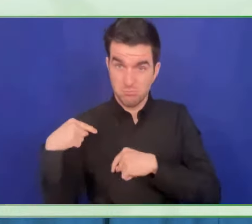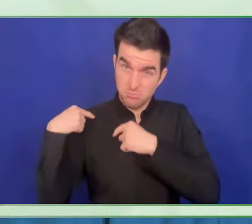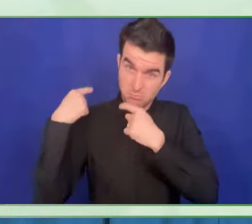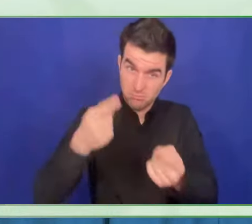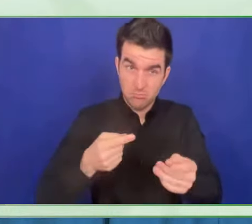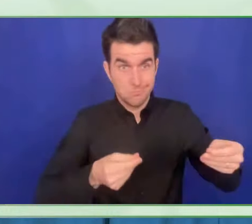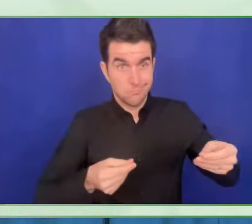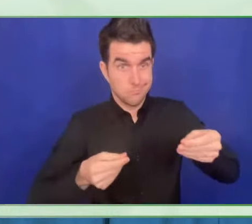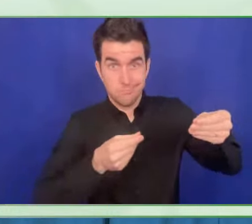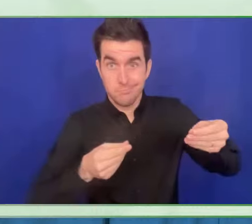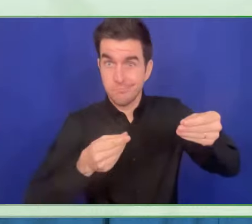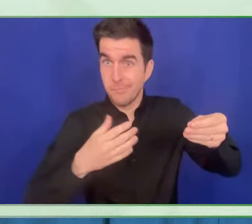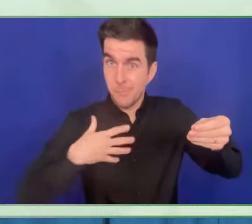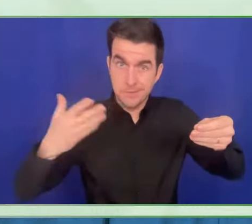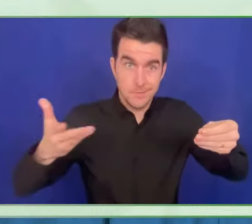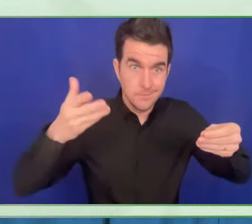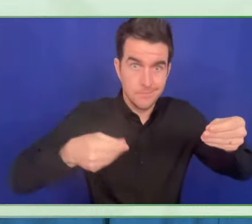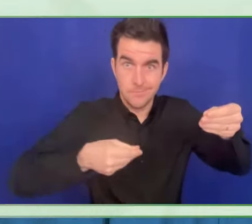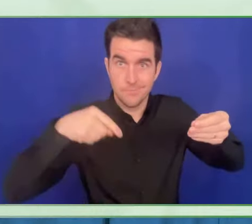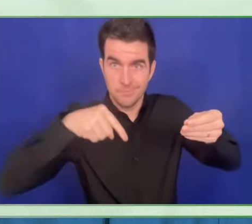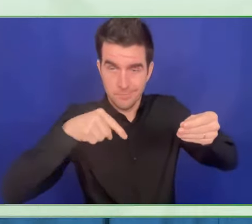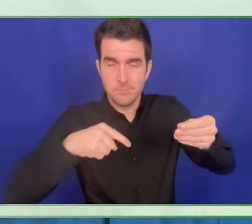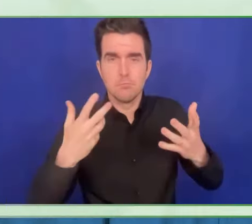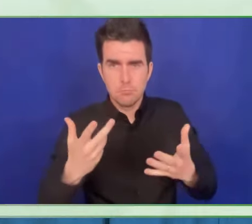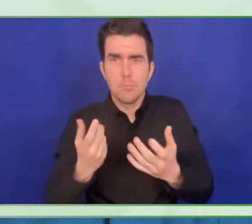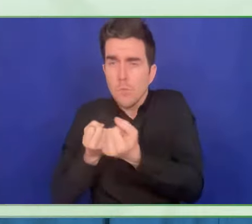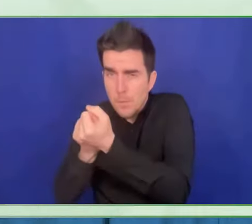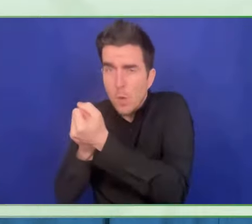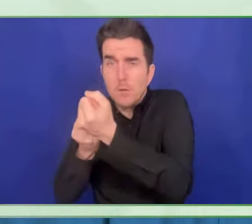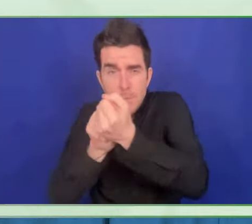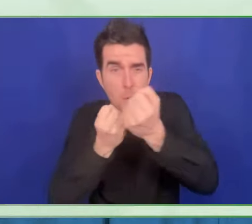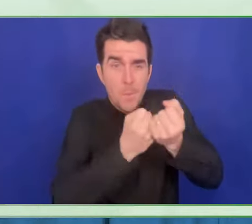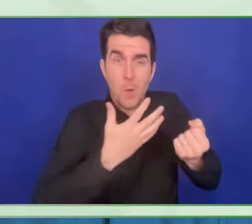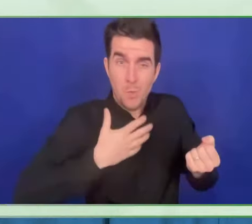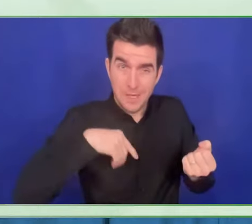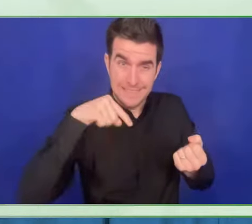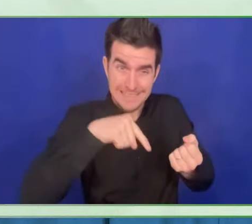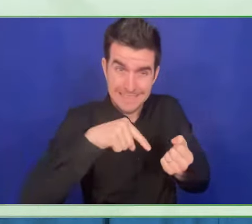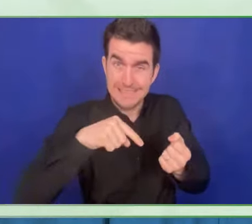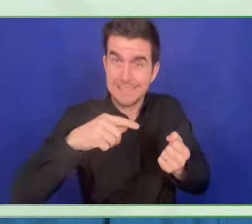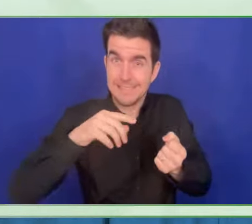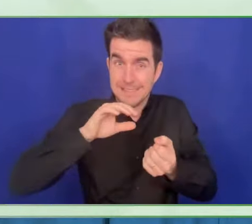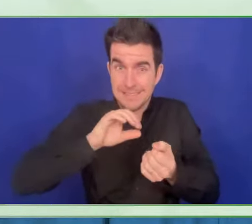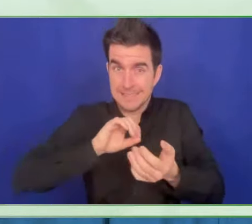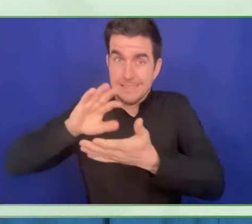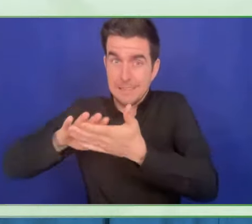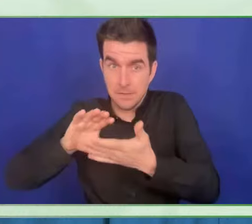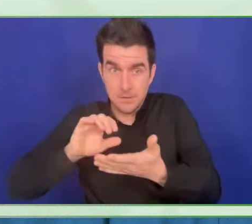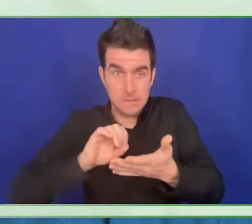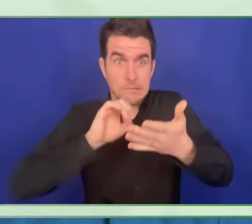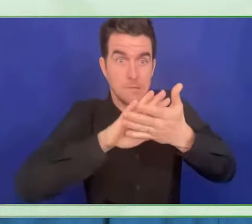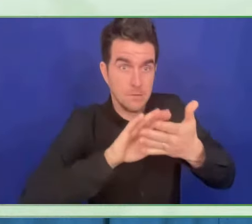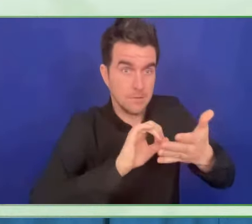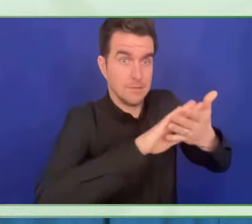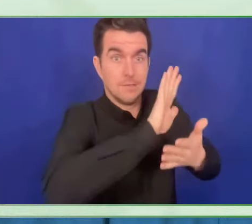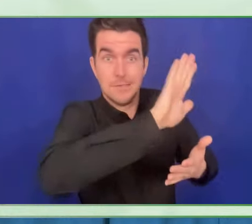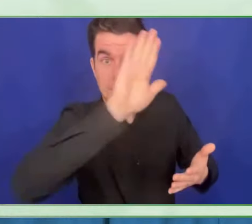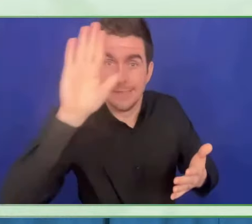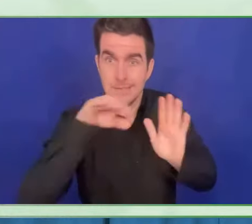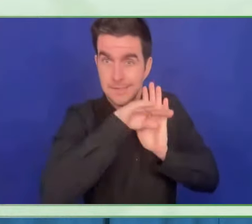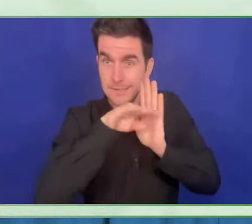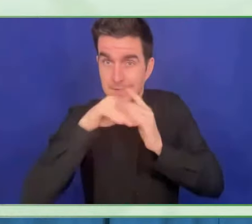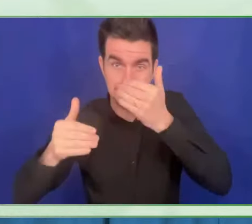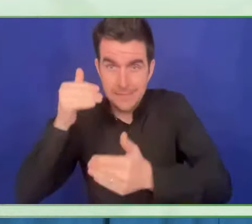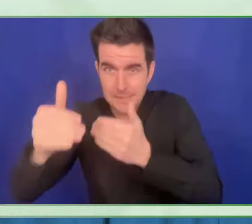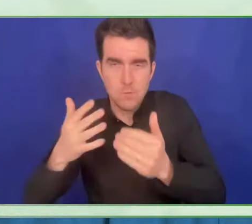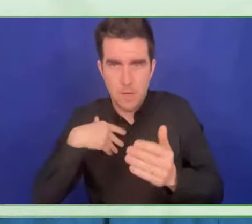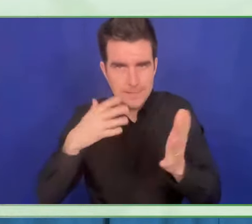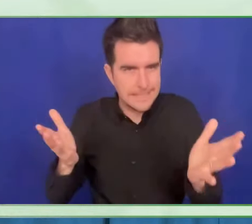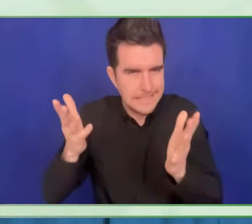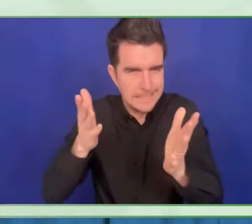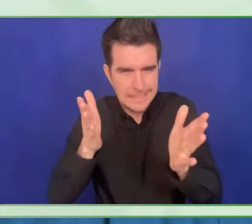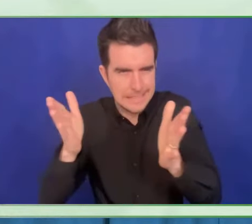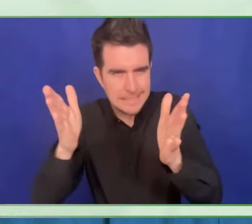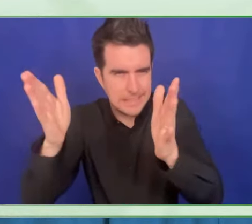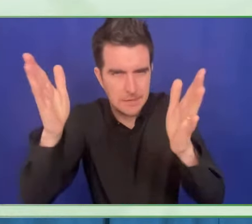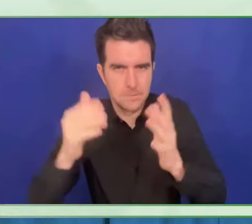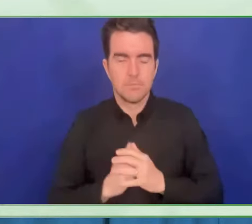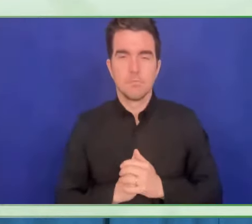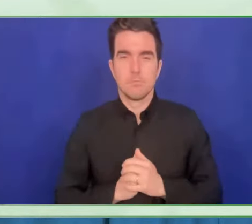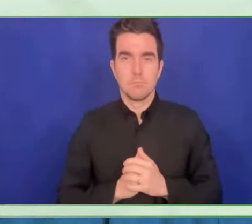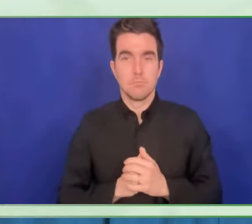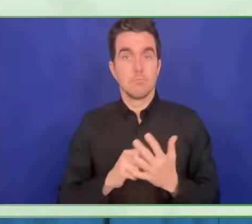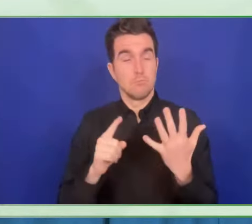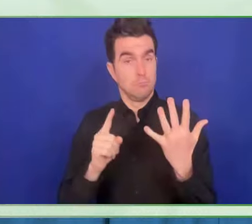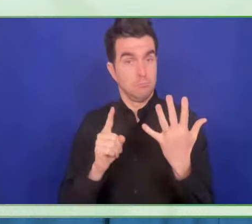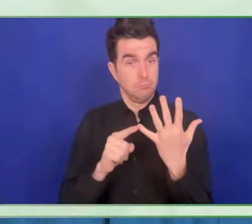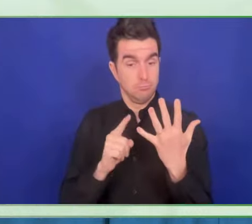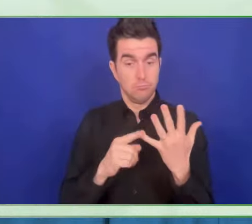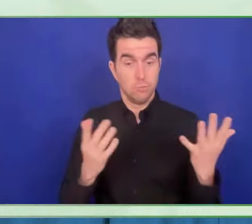The EU is the biggest donor in development cooperation and we do